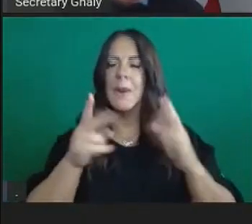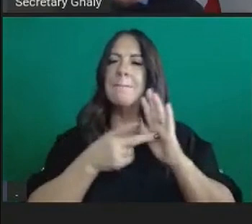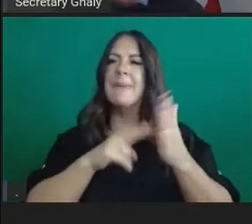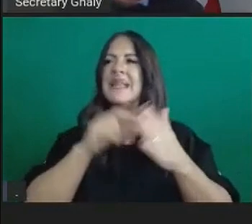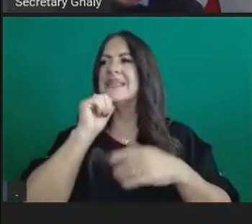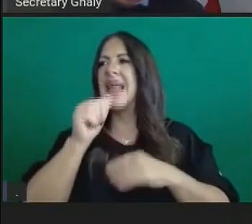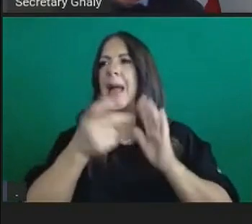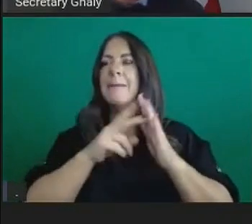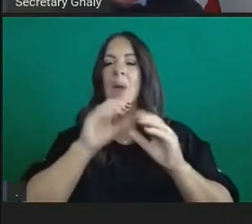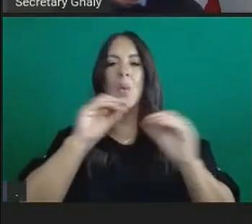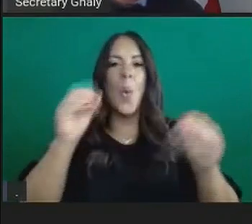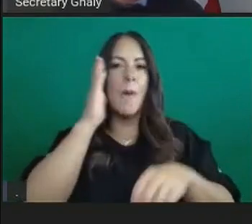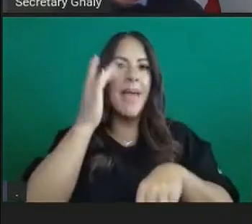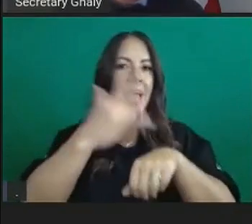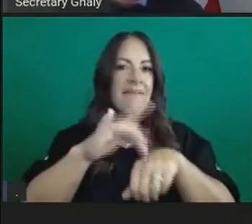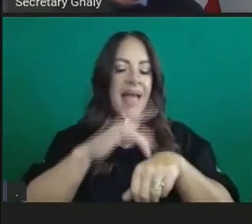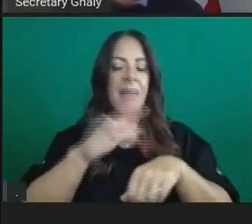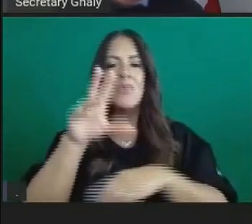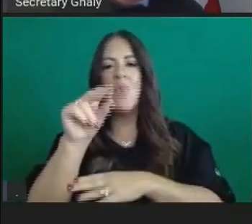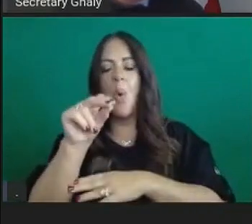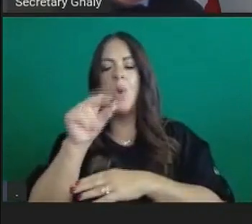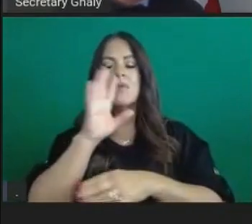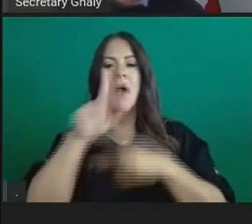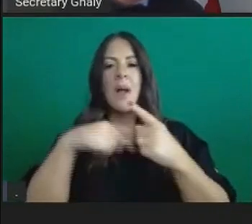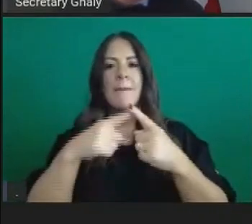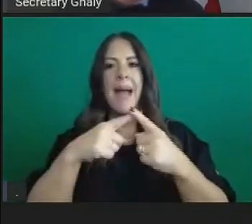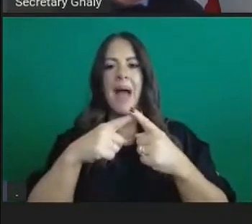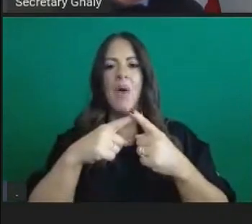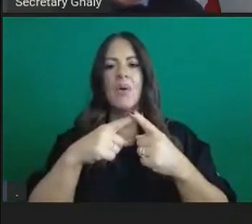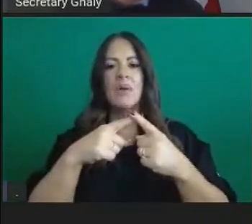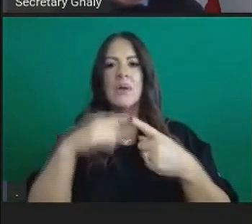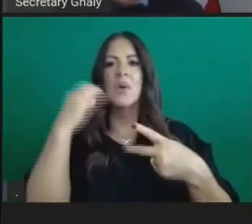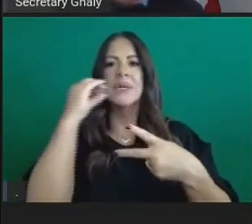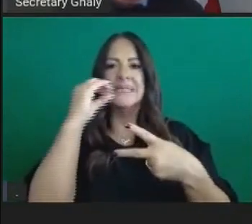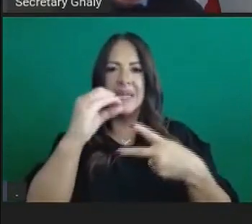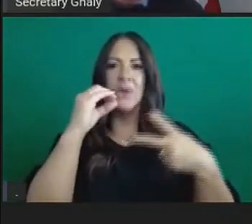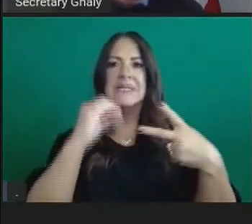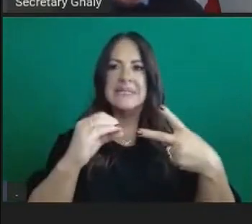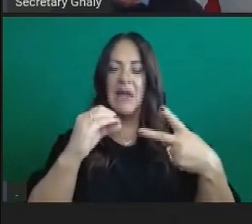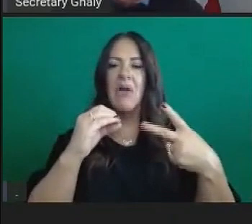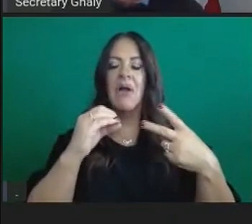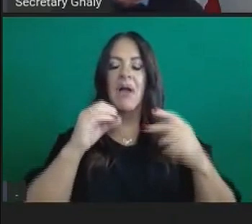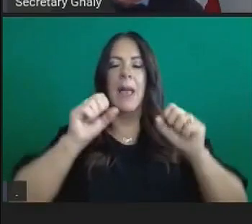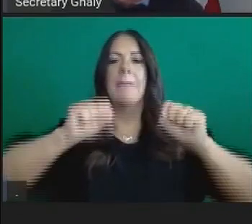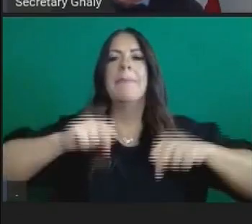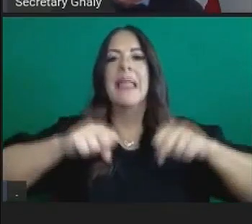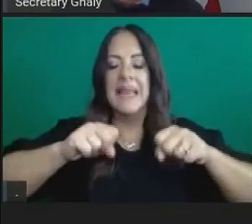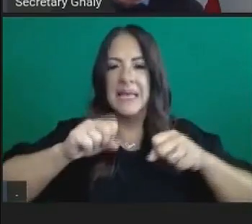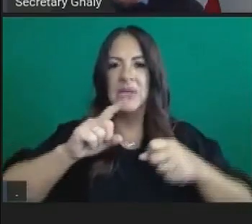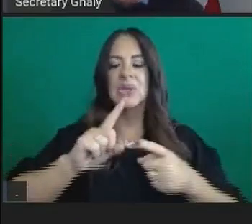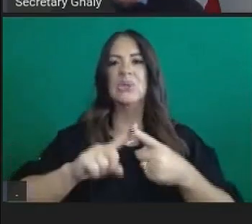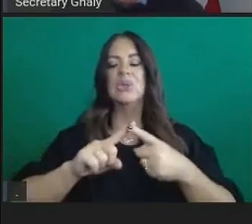YOU CAN SEE -- IT'S 0% ICU REALLY WHAT THAT MEANS ISN'T THAT THERE ISN'T A SINGLE BED